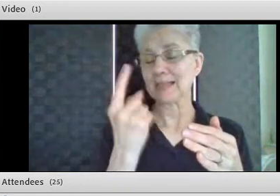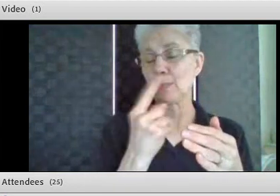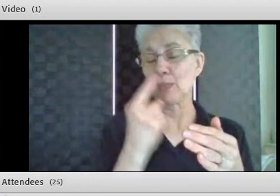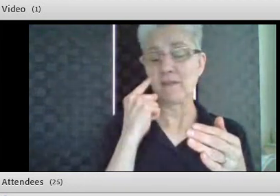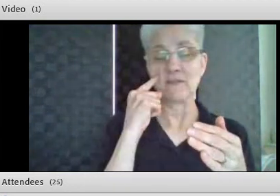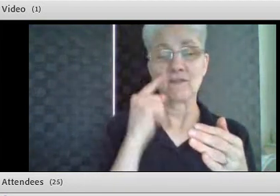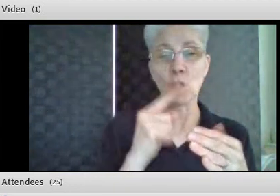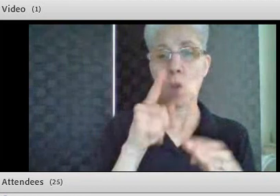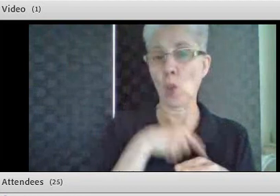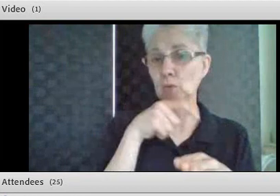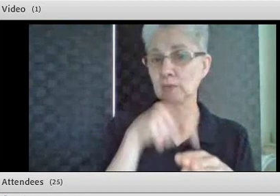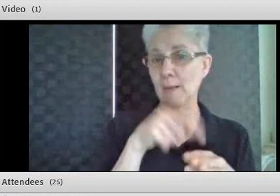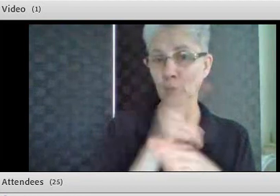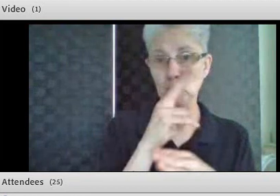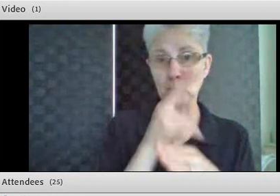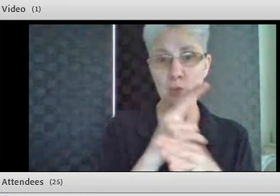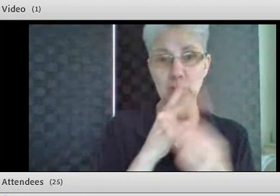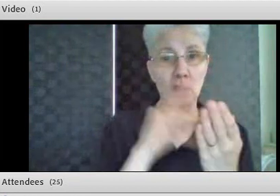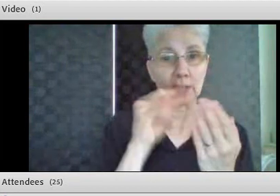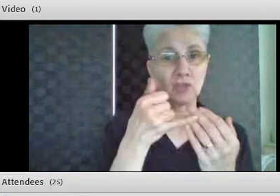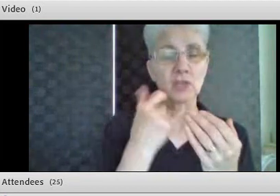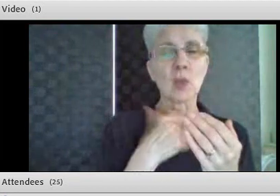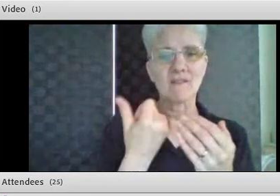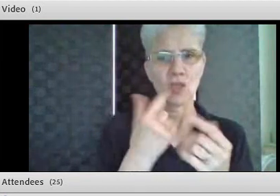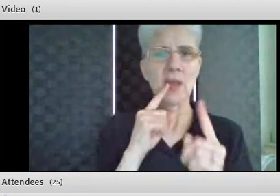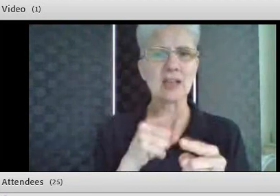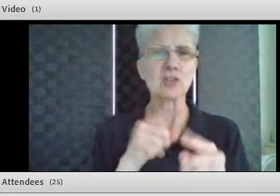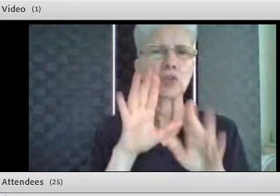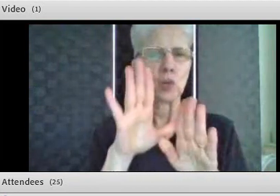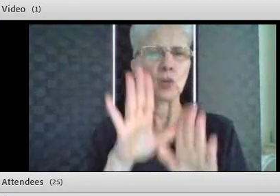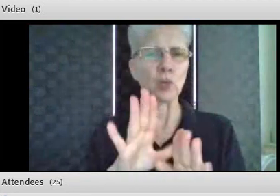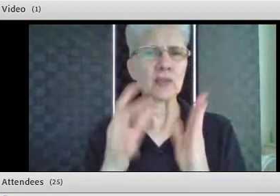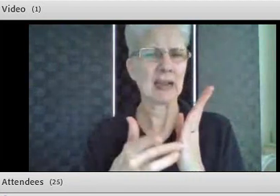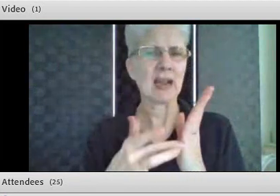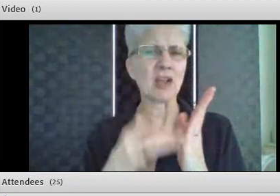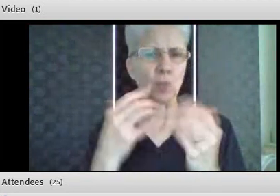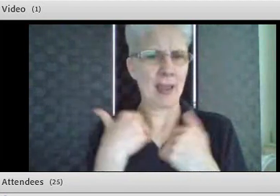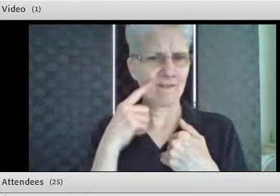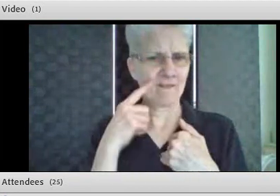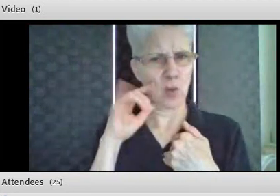You can't actually save your progress, or you can't easily save your progress in Chrome Music Lab.